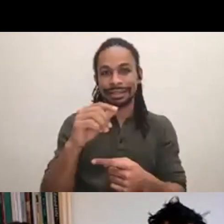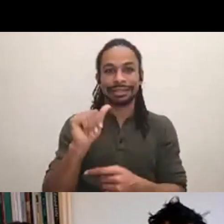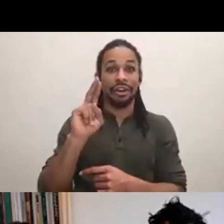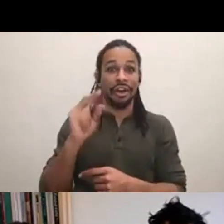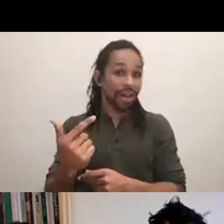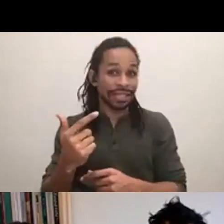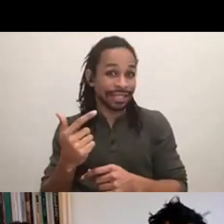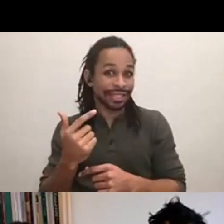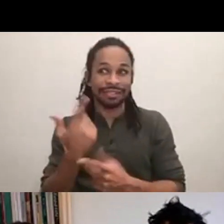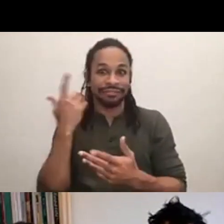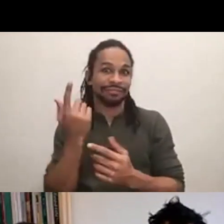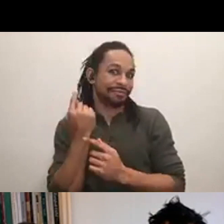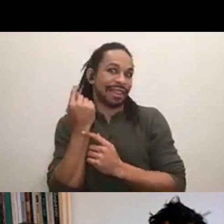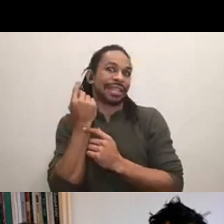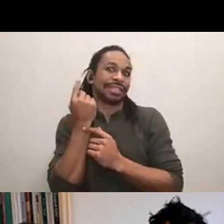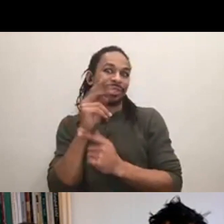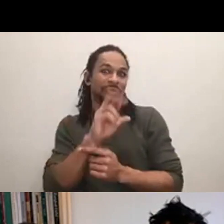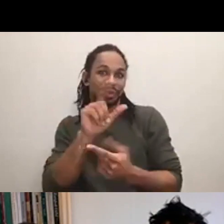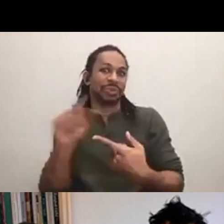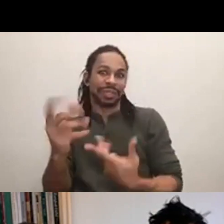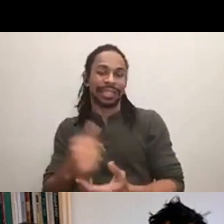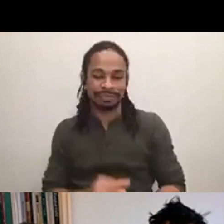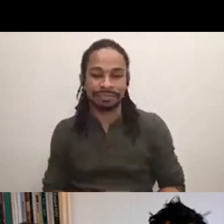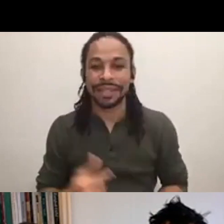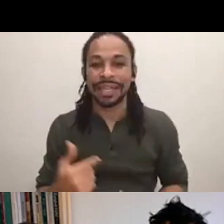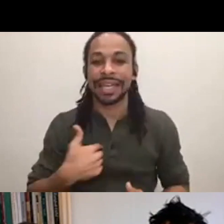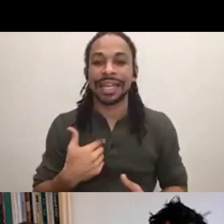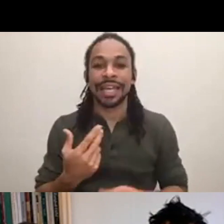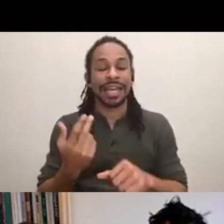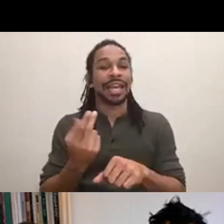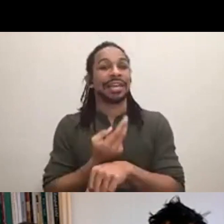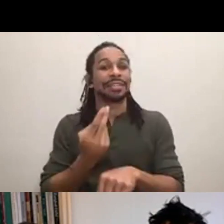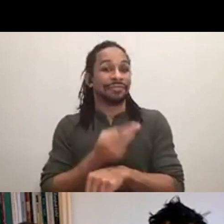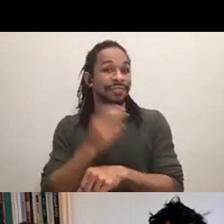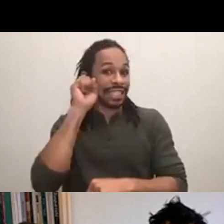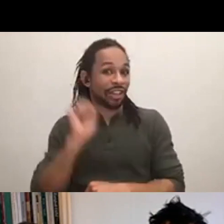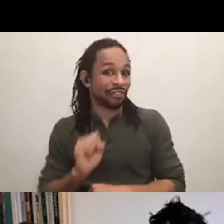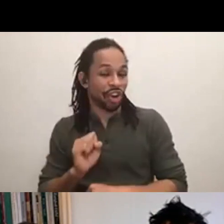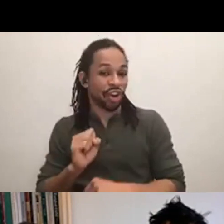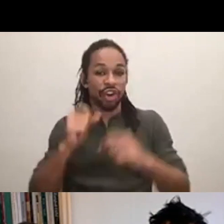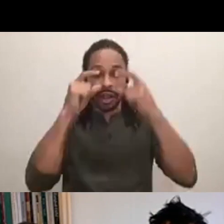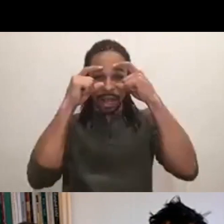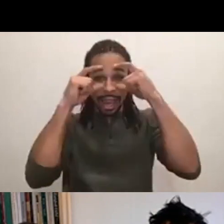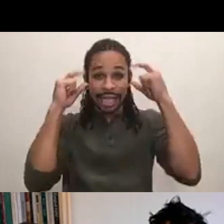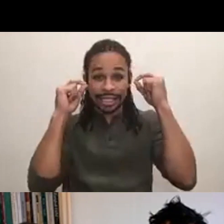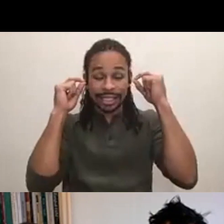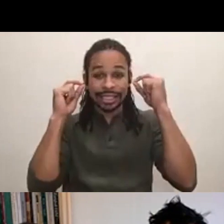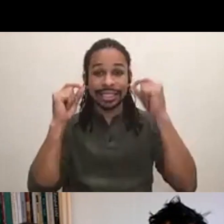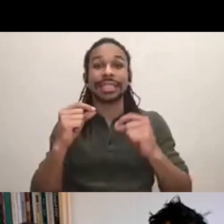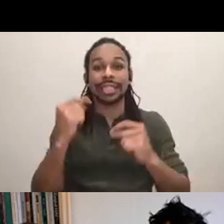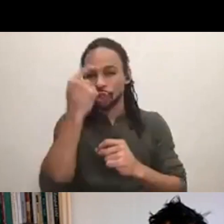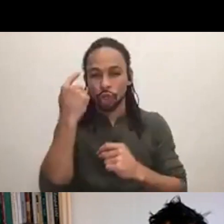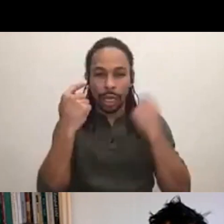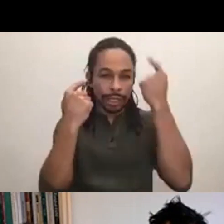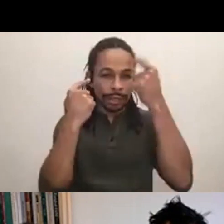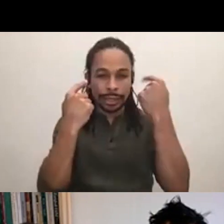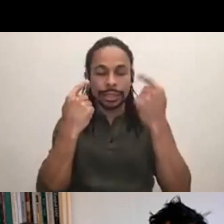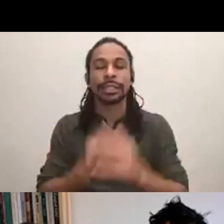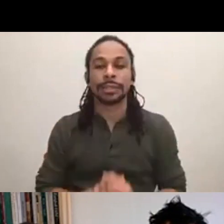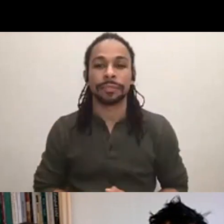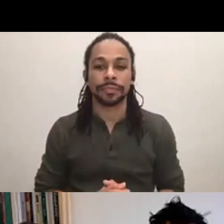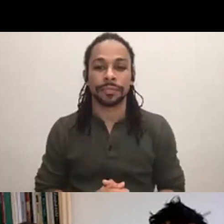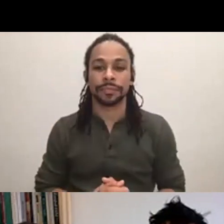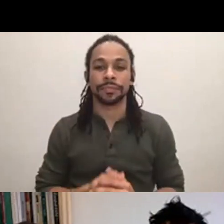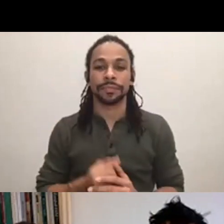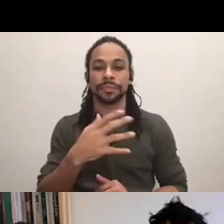wearing silver glasses, silver framed glasses that are circular, and sort of default white